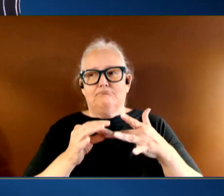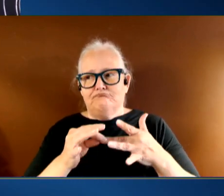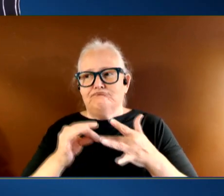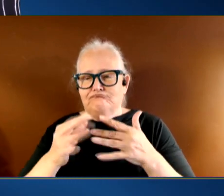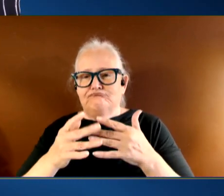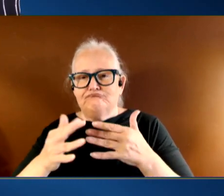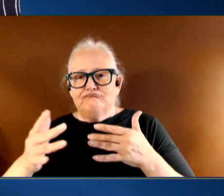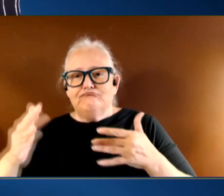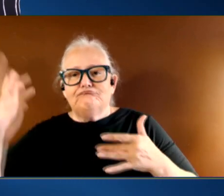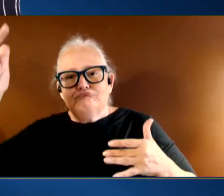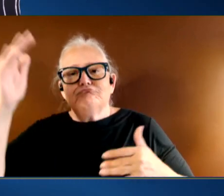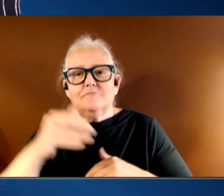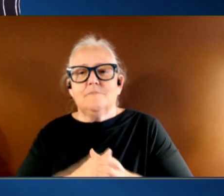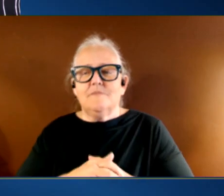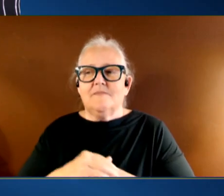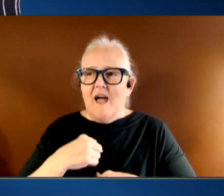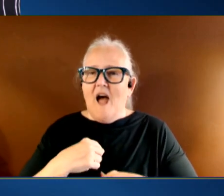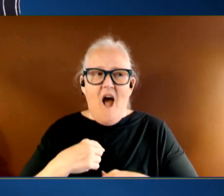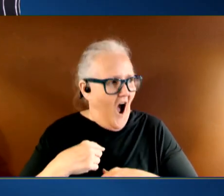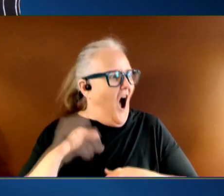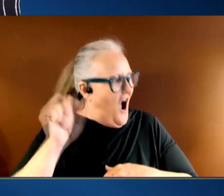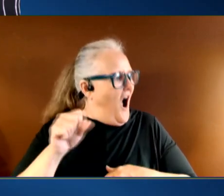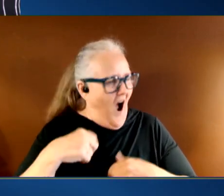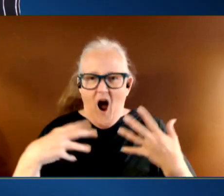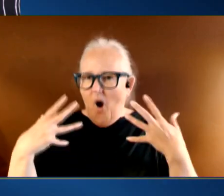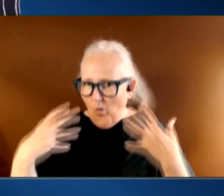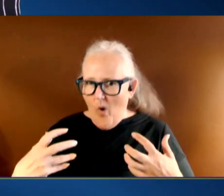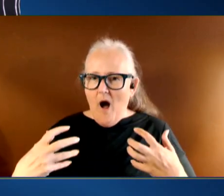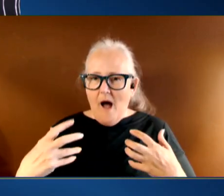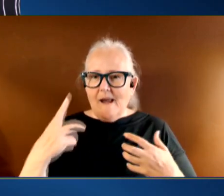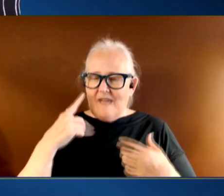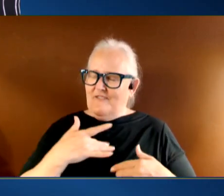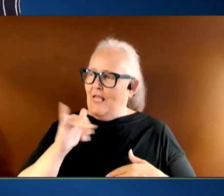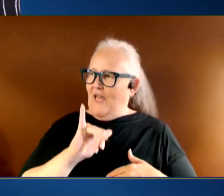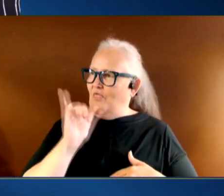"I want to do this, because it honestly saved my life." So, I got into acting. I